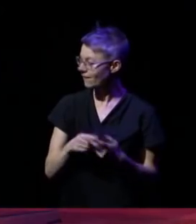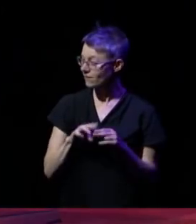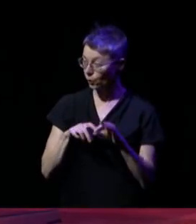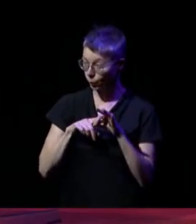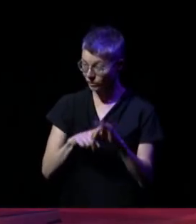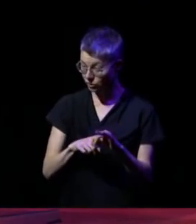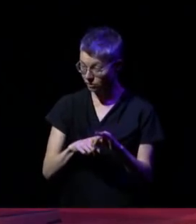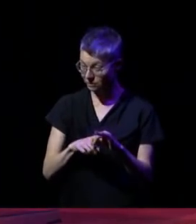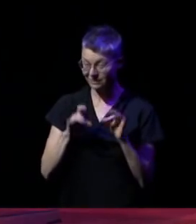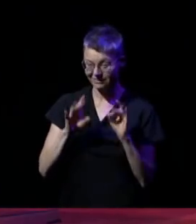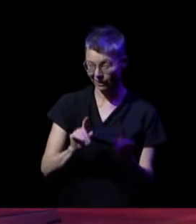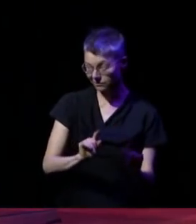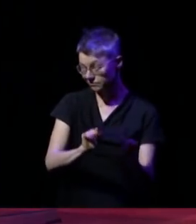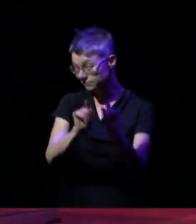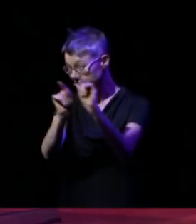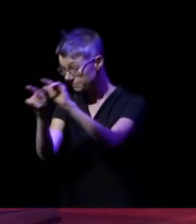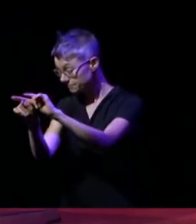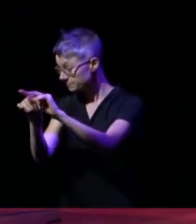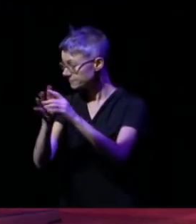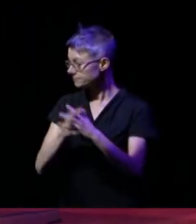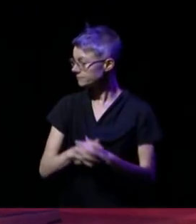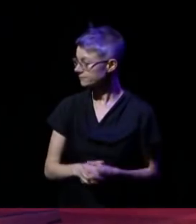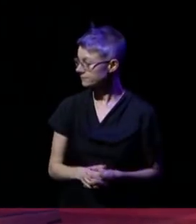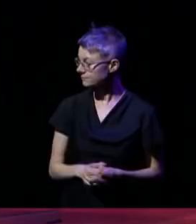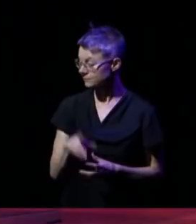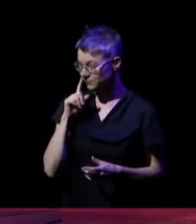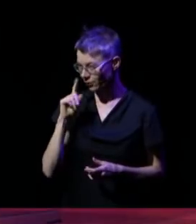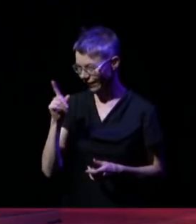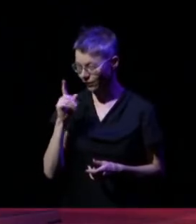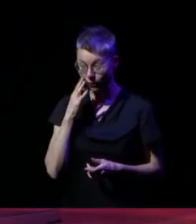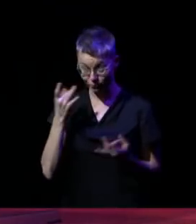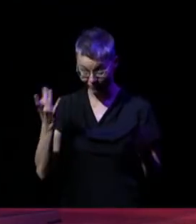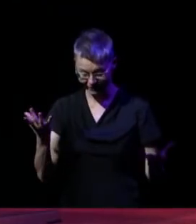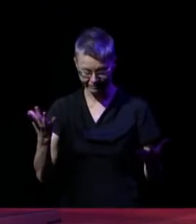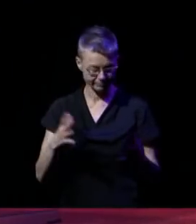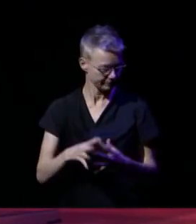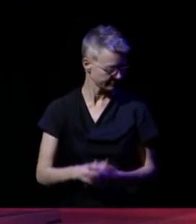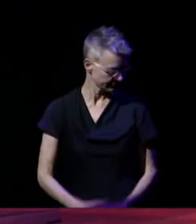maybe start moving towards the microphone now so you're there for when the time comes.